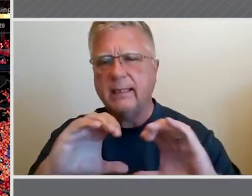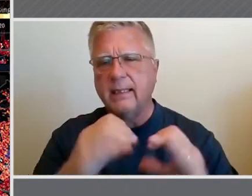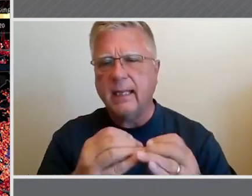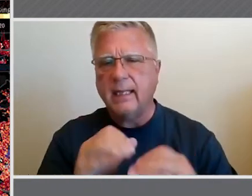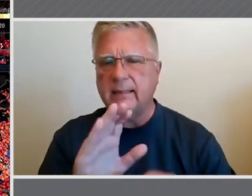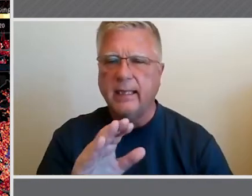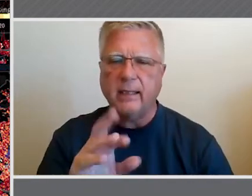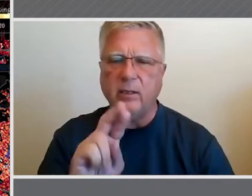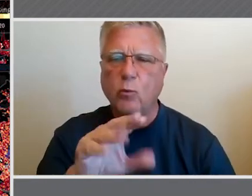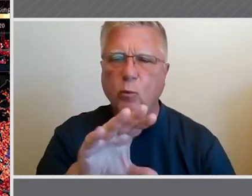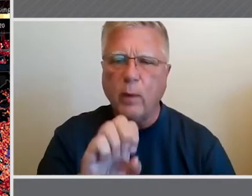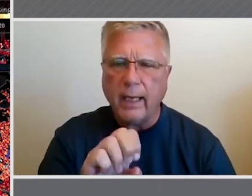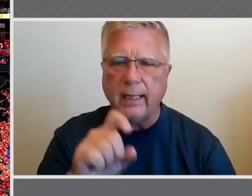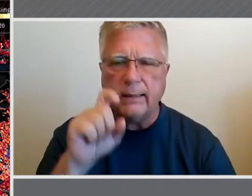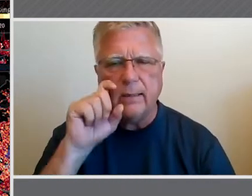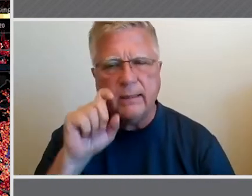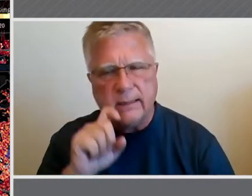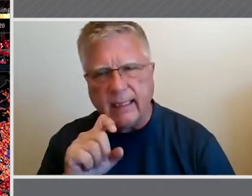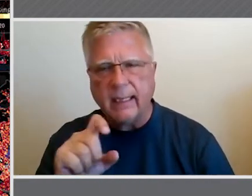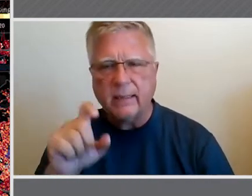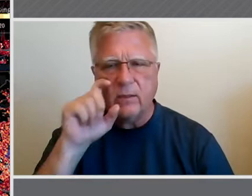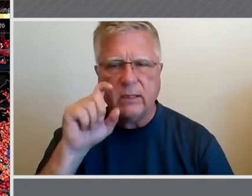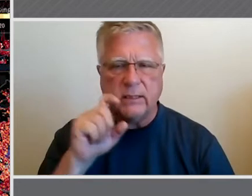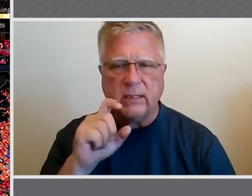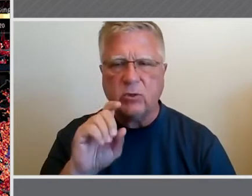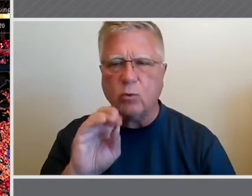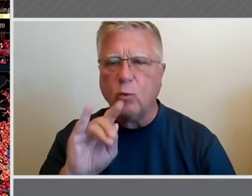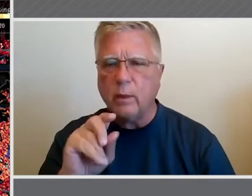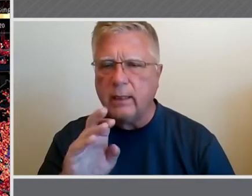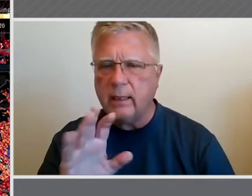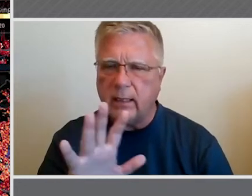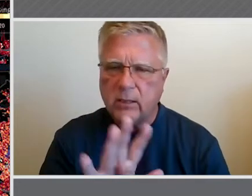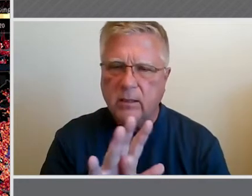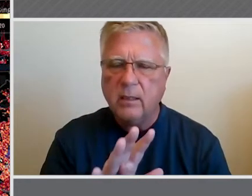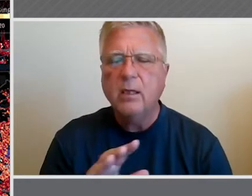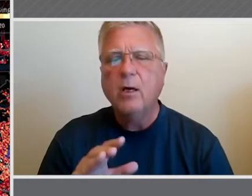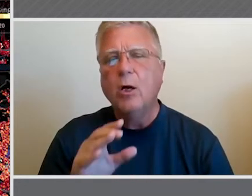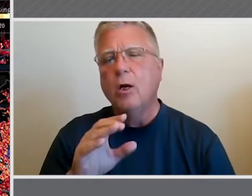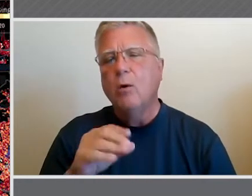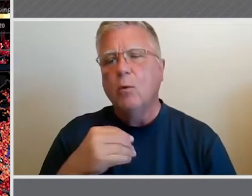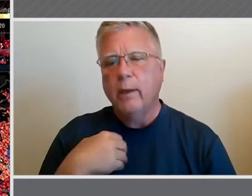or their sexual orientation, any of the protected classes, or we talked about disparate impact